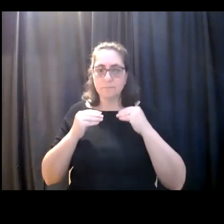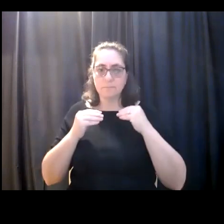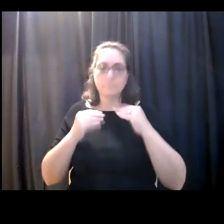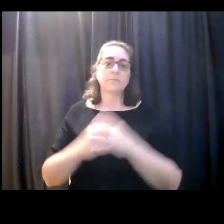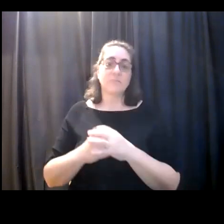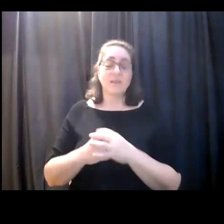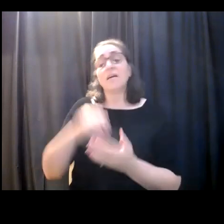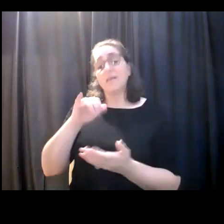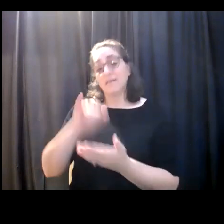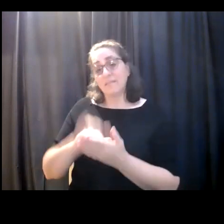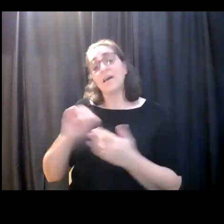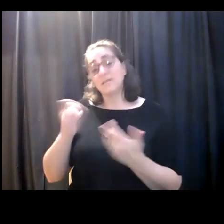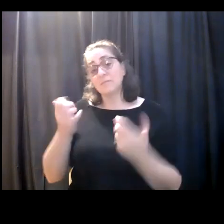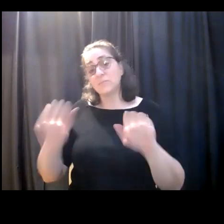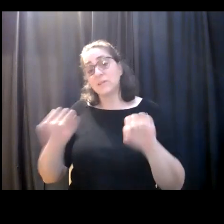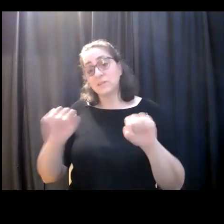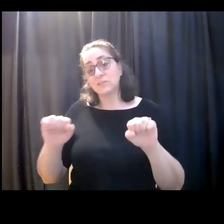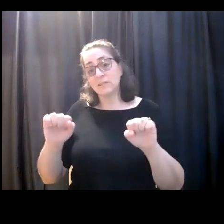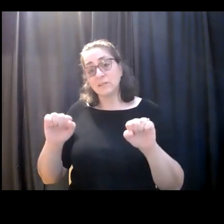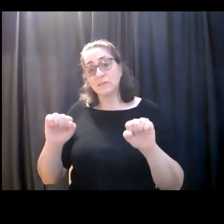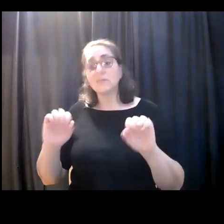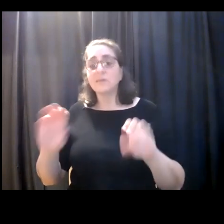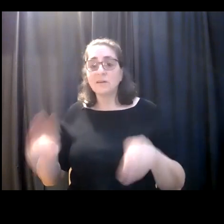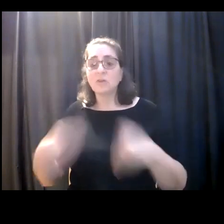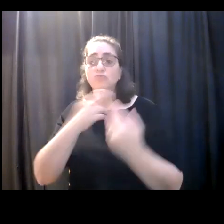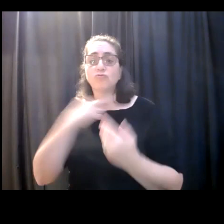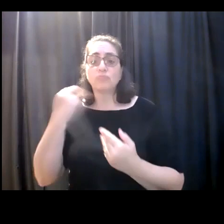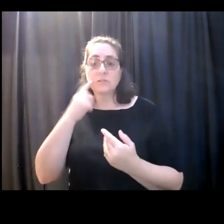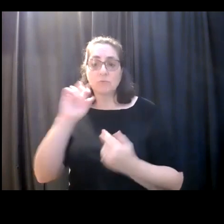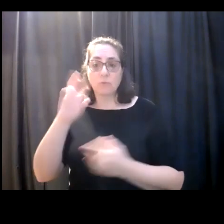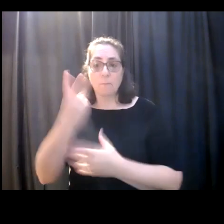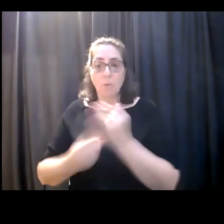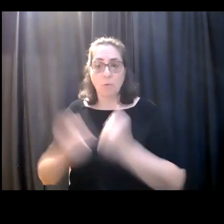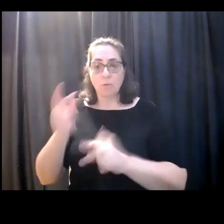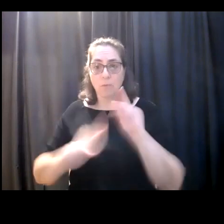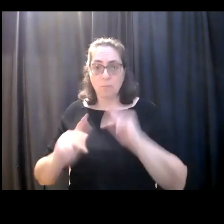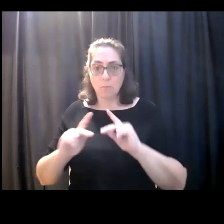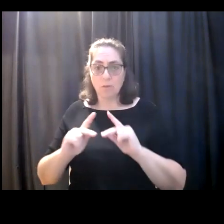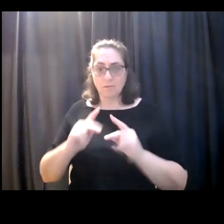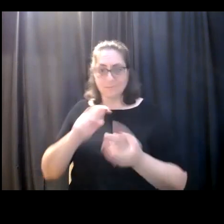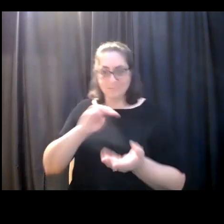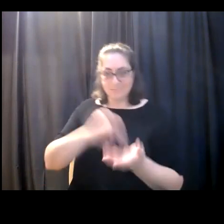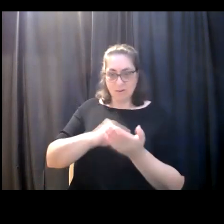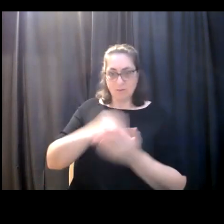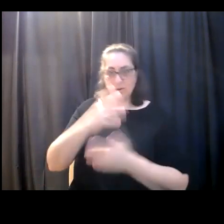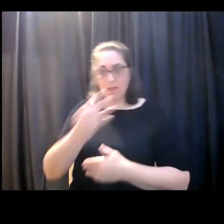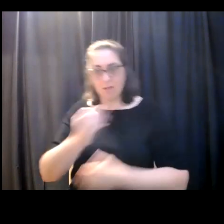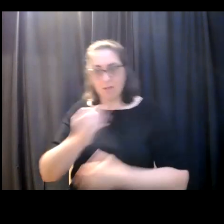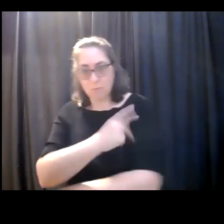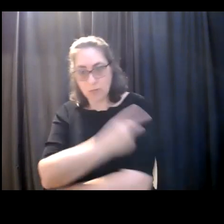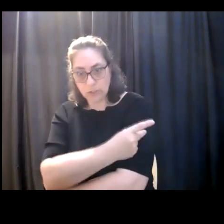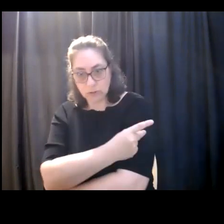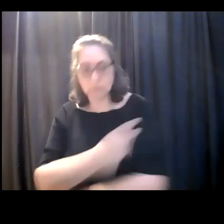it's your turn. Rrp, there may be far fewer people than you're used to in the waiting room. Physical